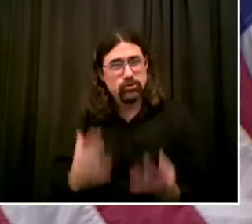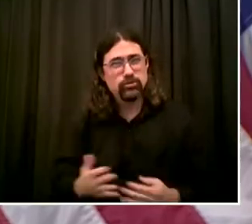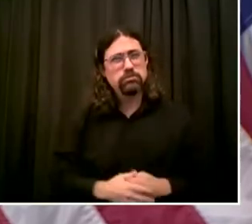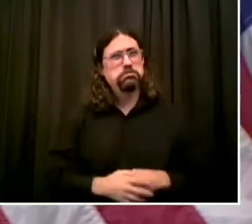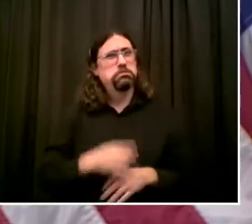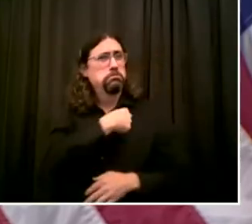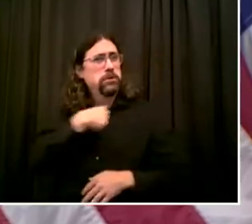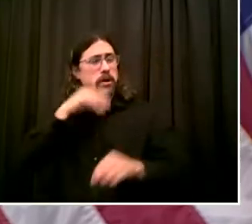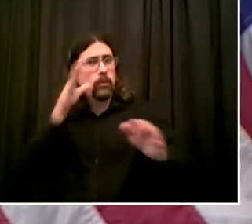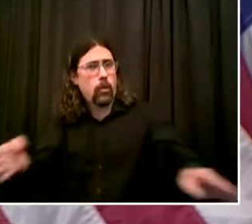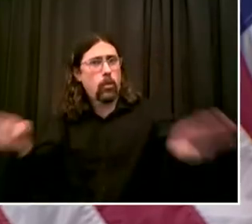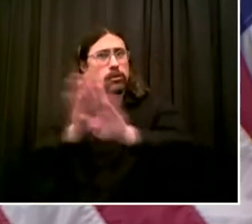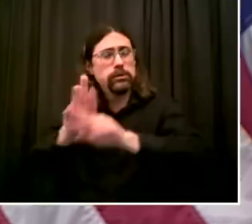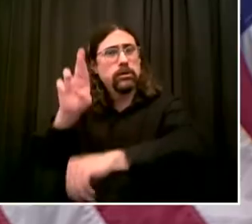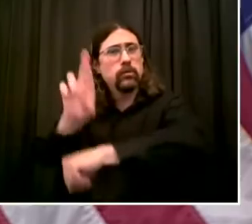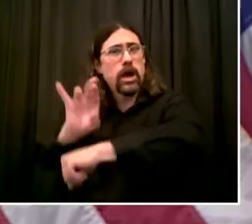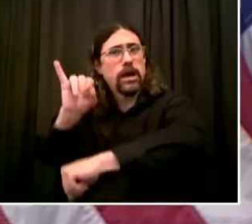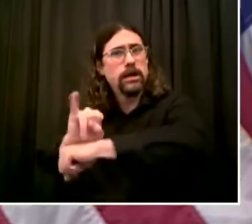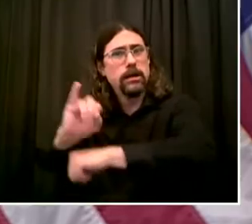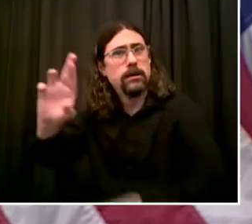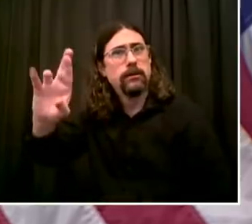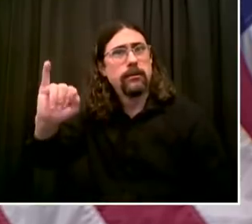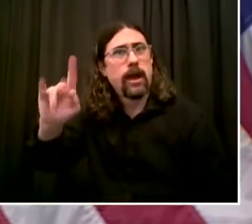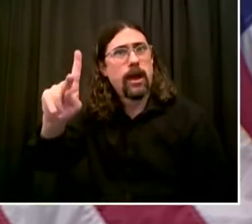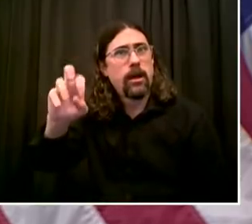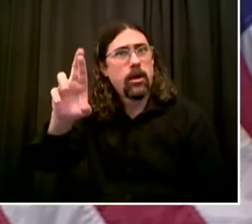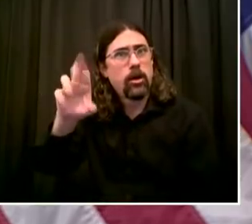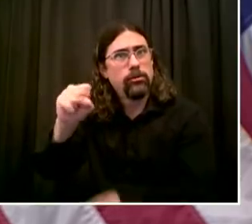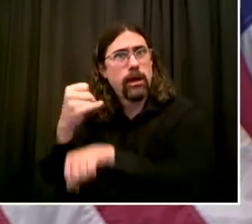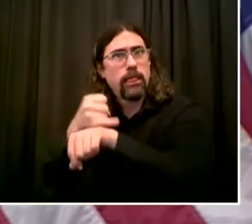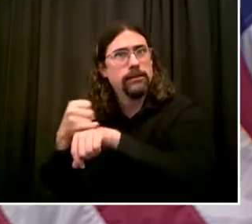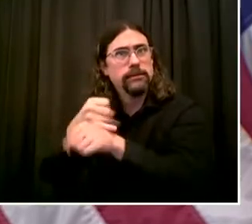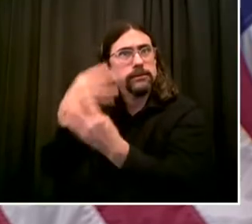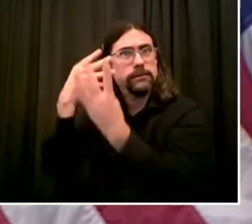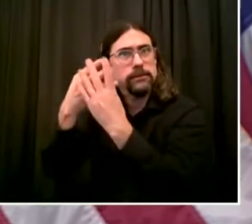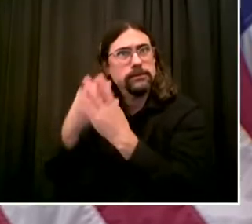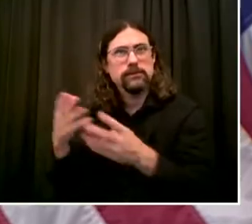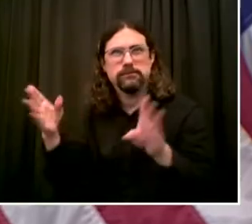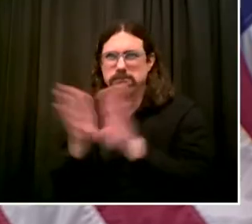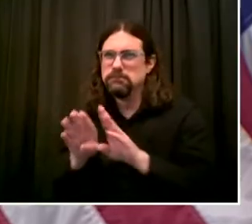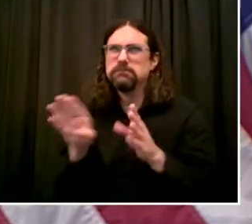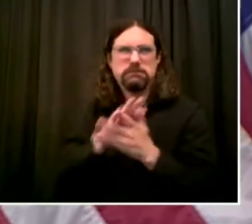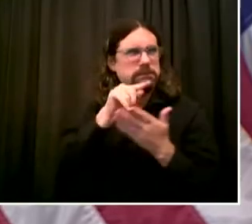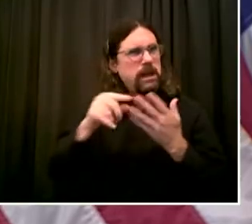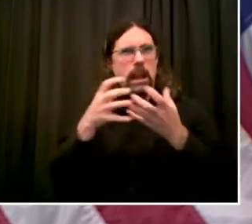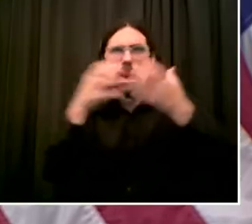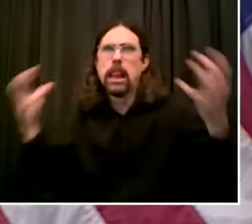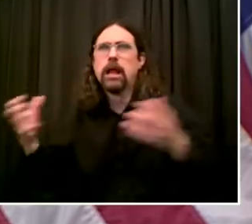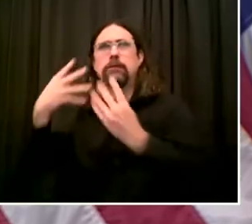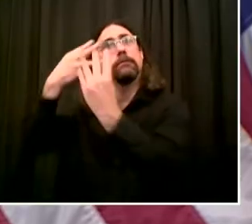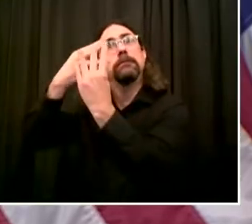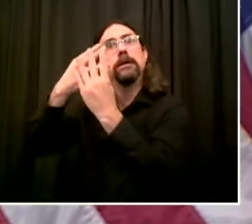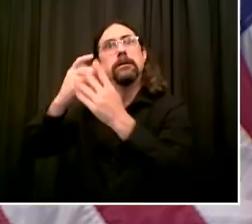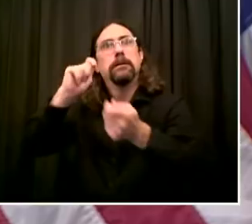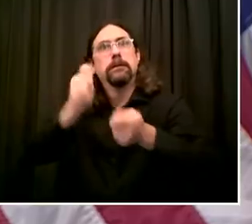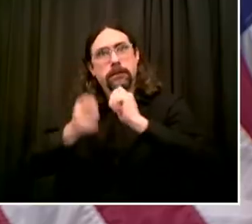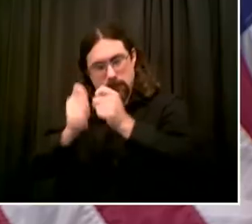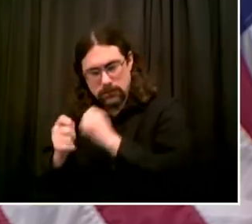ABOUT %xk WE AND IT'S ALREADY FOR YOUNG